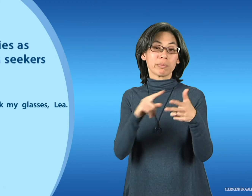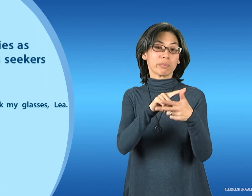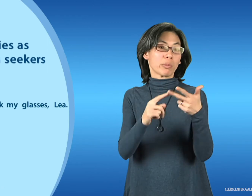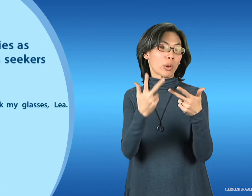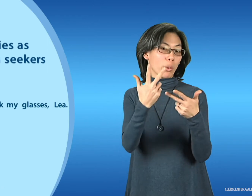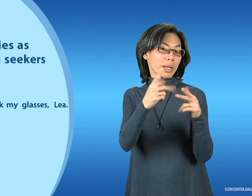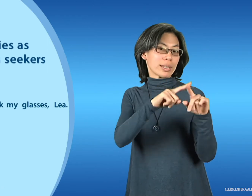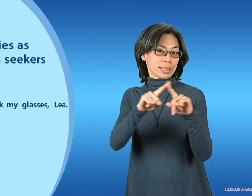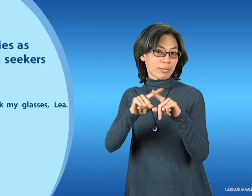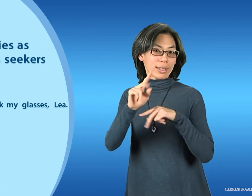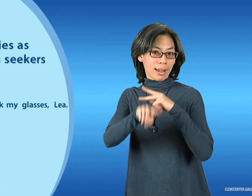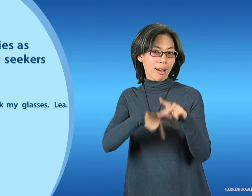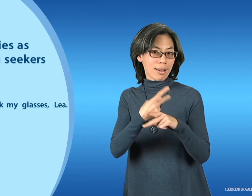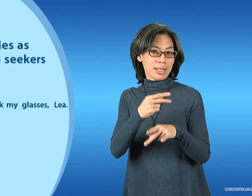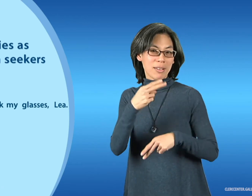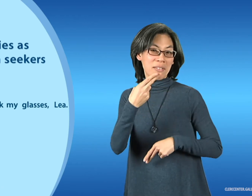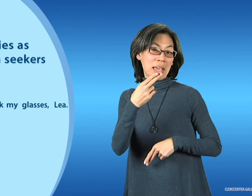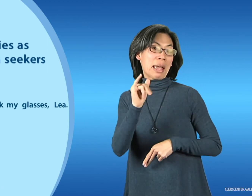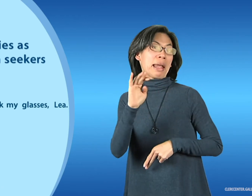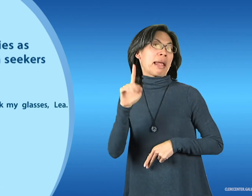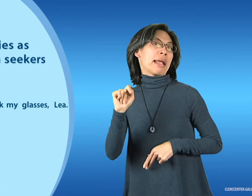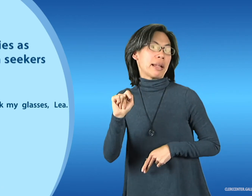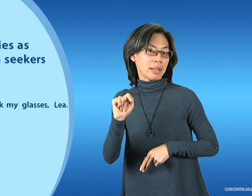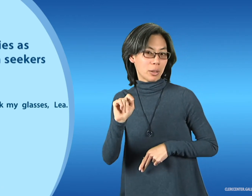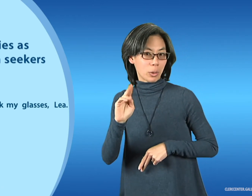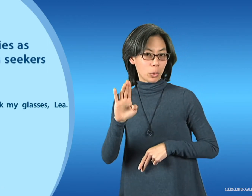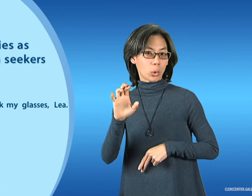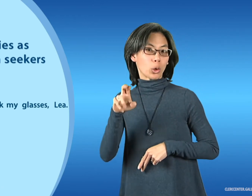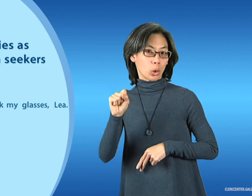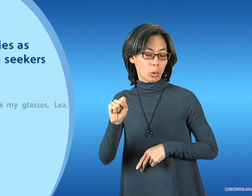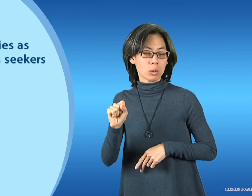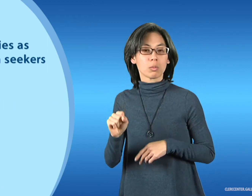Turns out there are three different types of cues or hints that babies use.